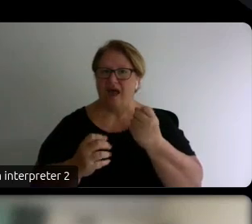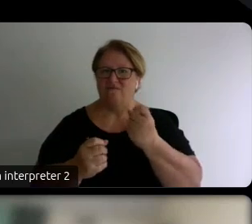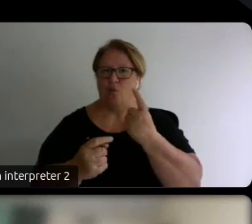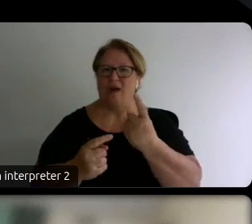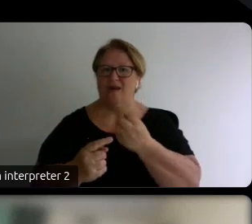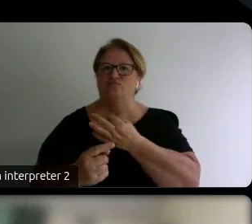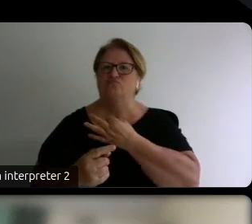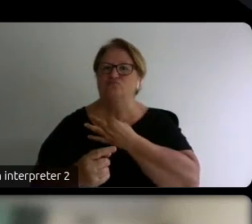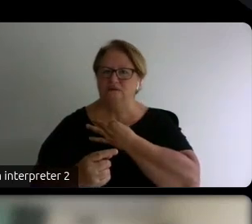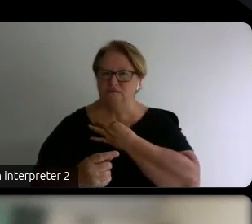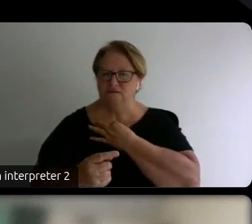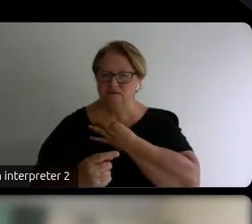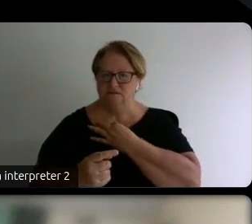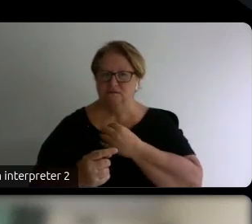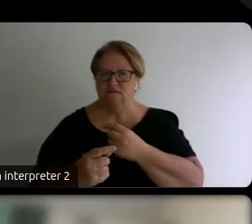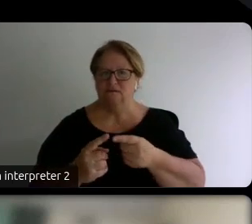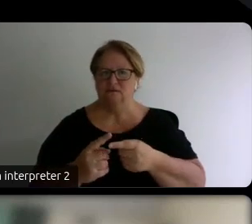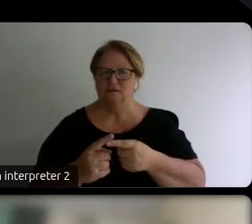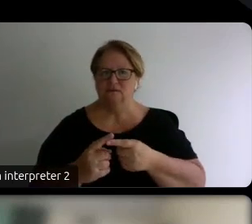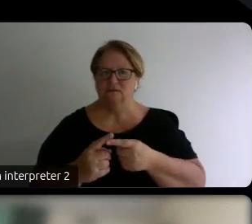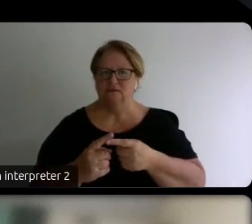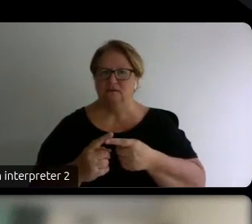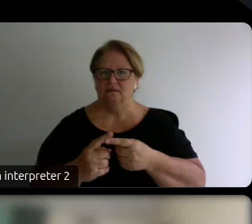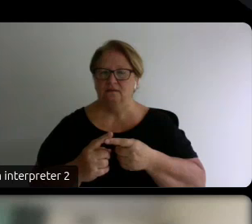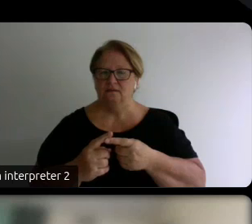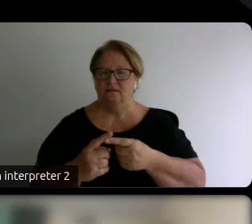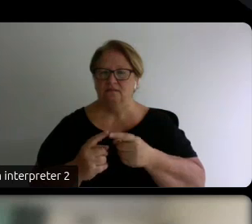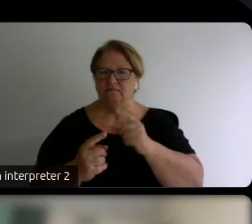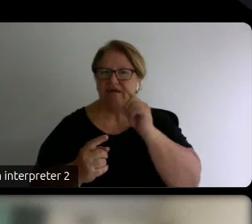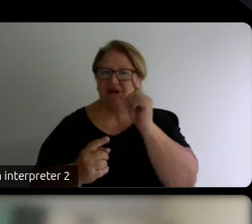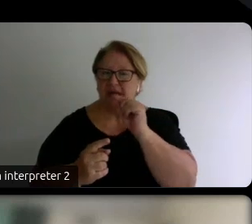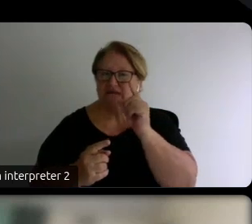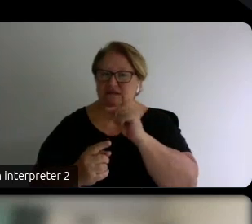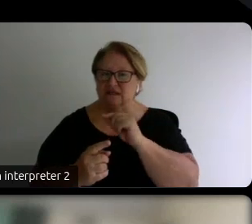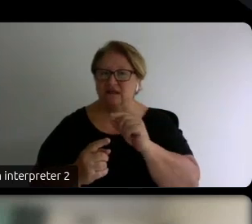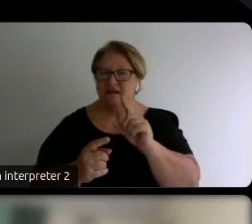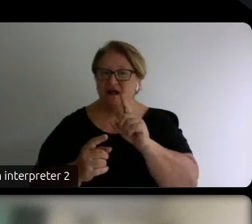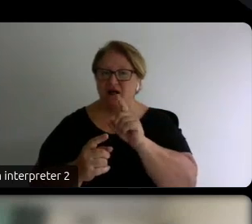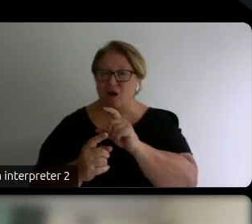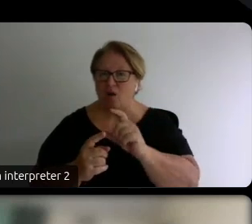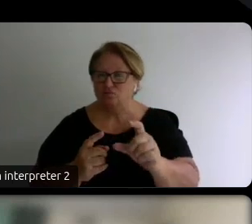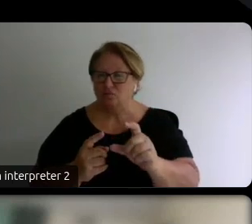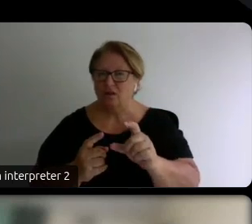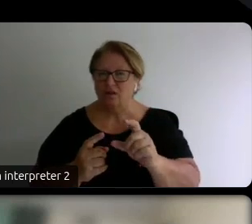um which may include things like uh uh capacity issues, cultural factors, homelessness. There's